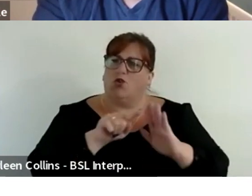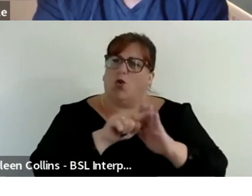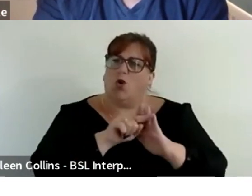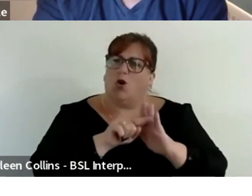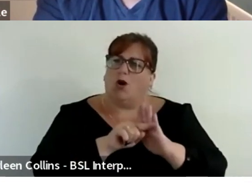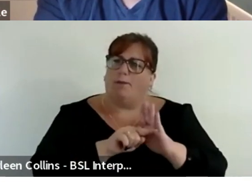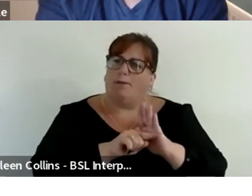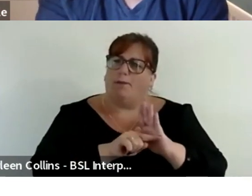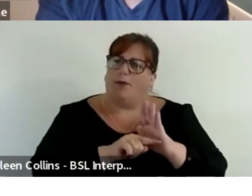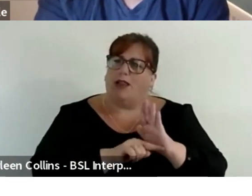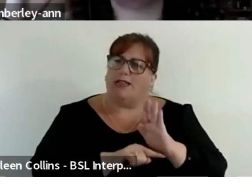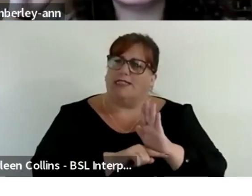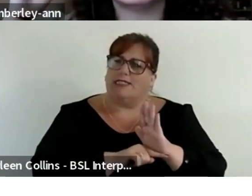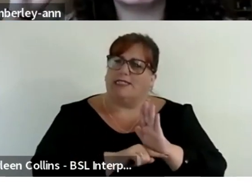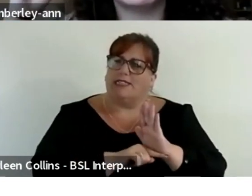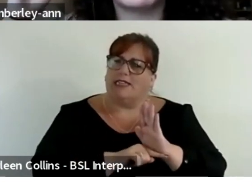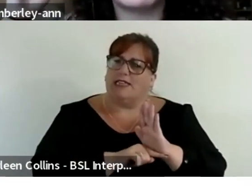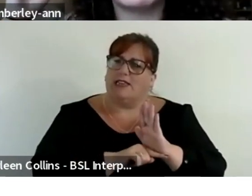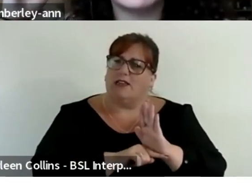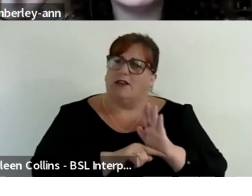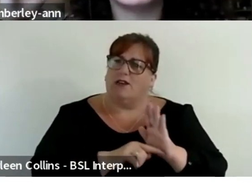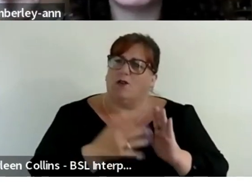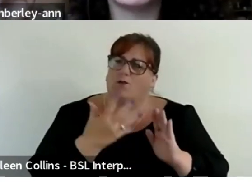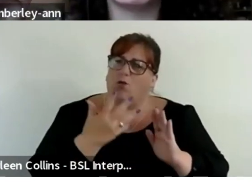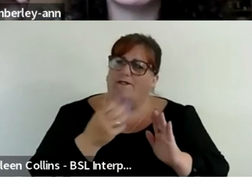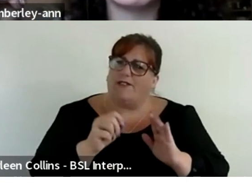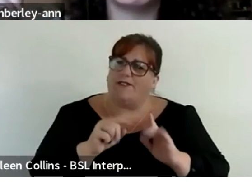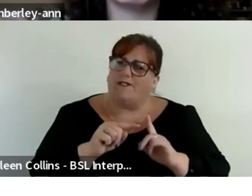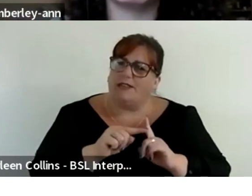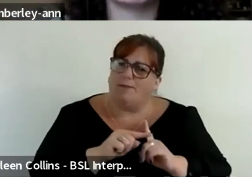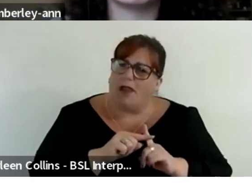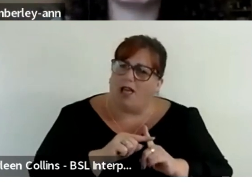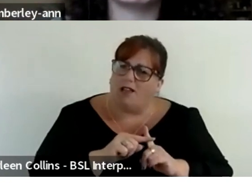Oh, about age. I thought it was about number of applicants.